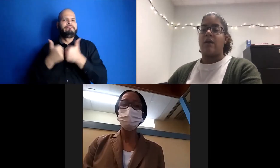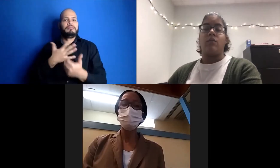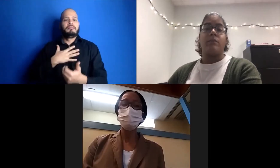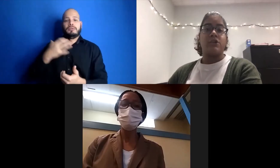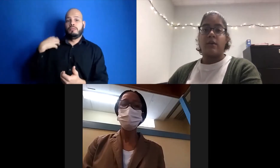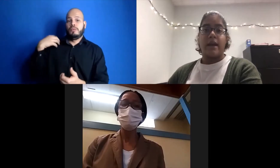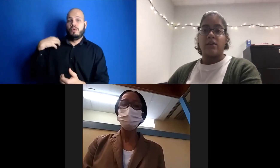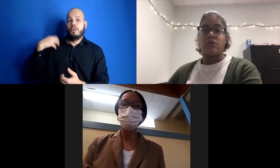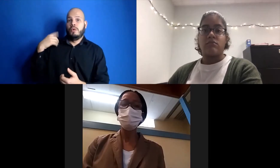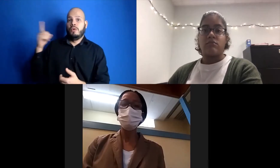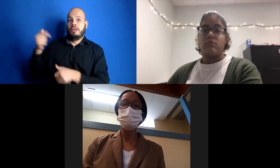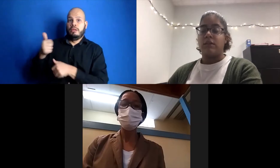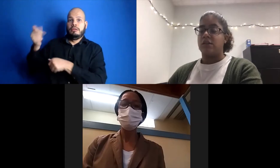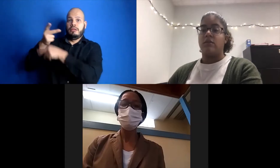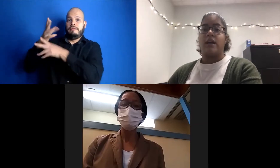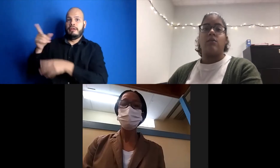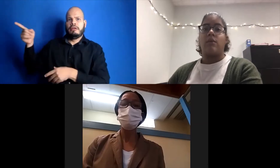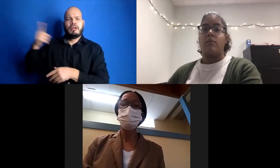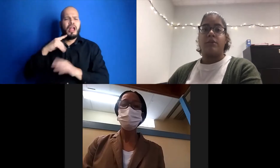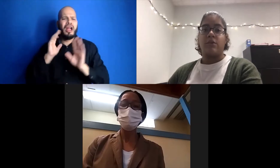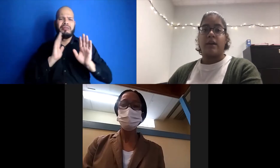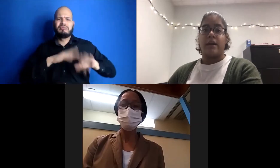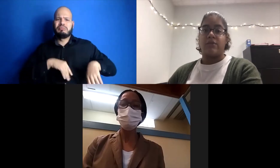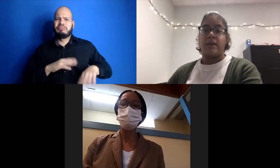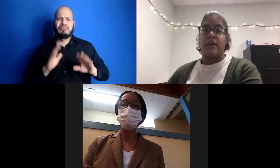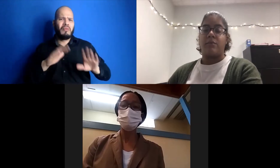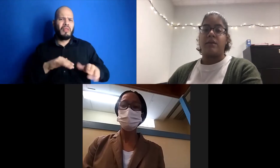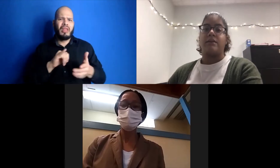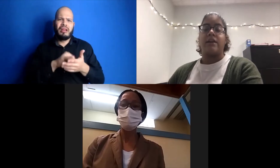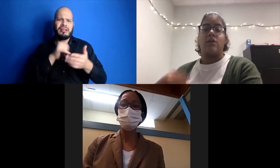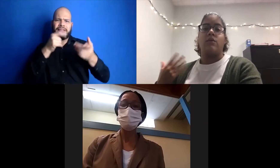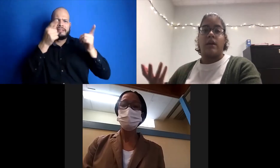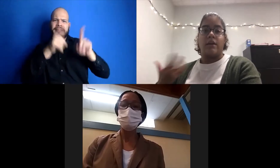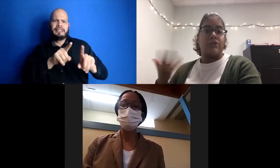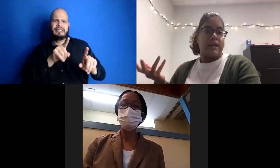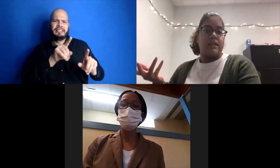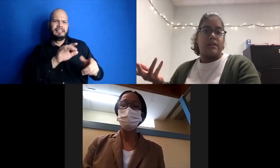put you in cashier let's do that I won't put your cashier right now because I know I understand it's